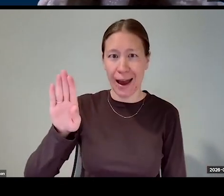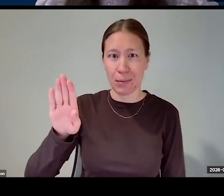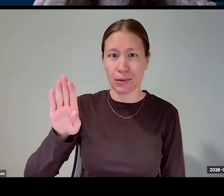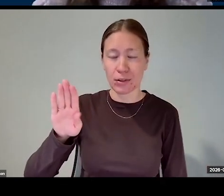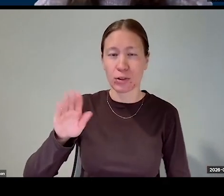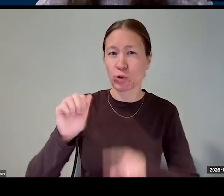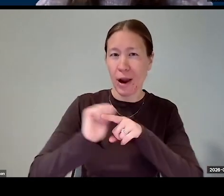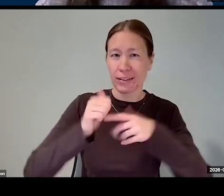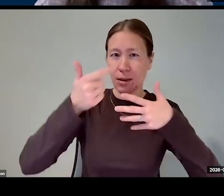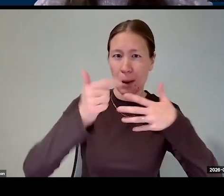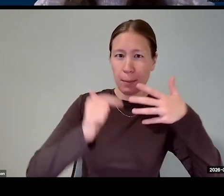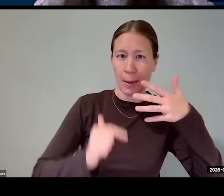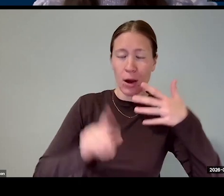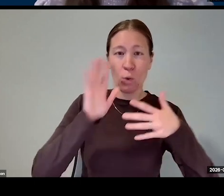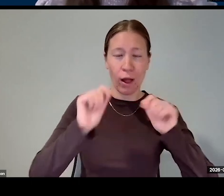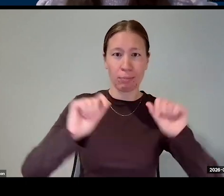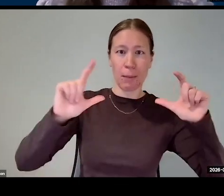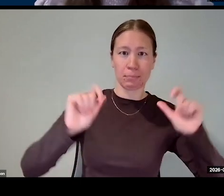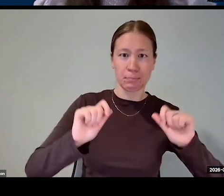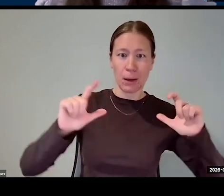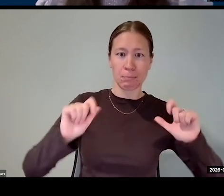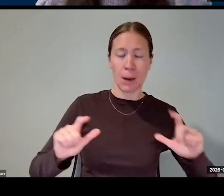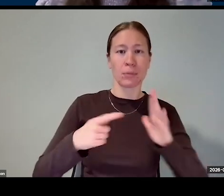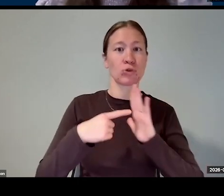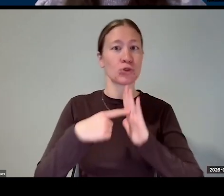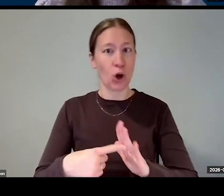The order in which your tab selects items is the order